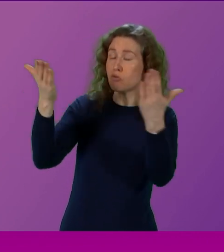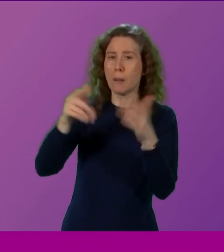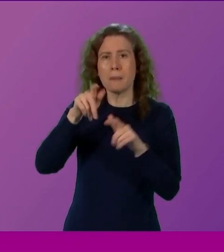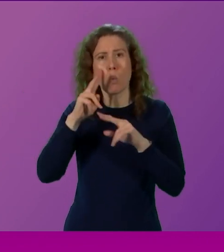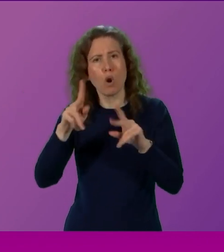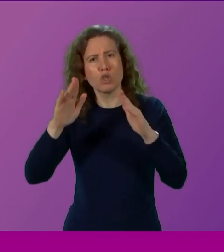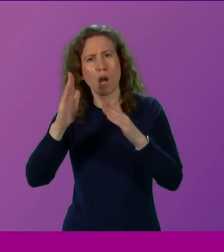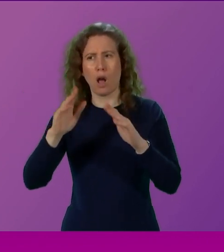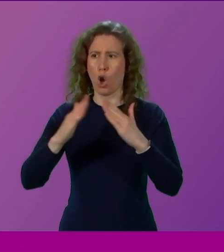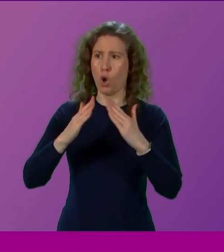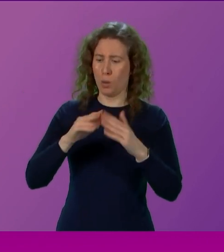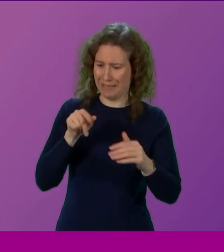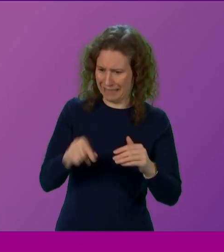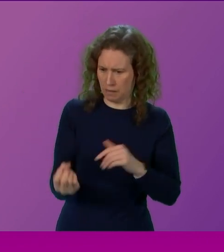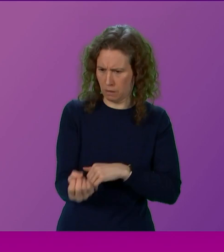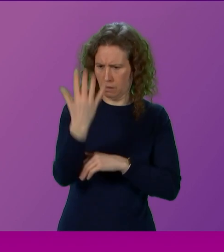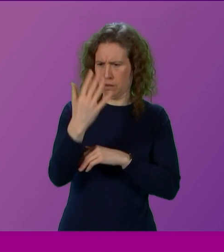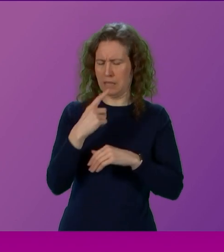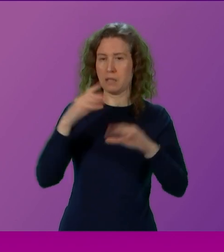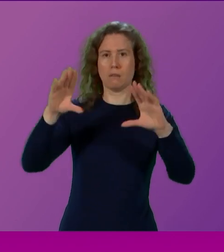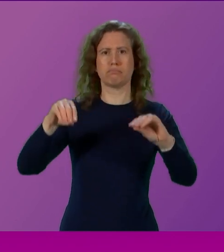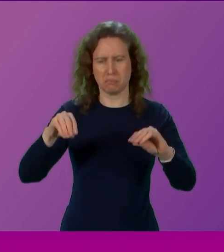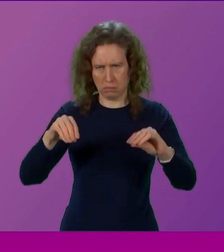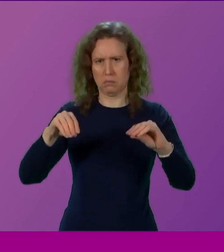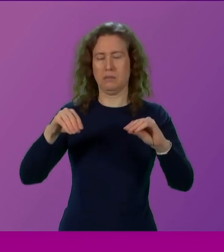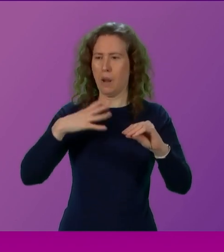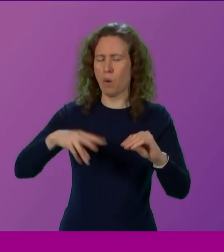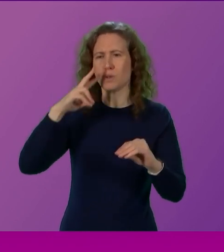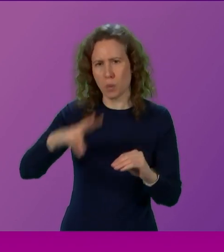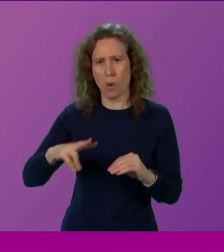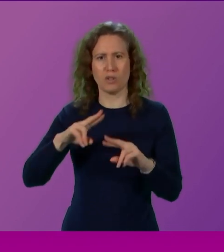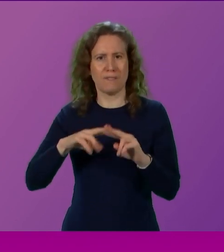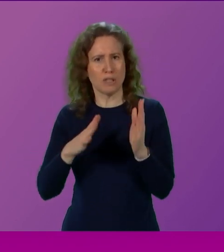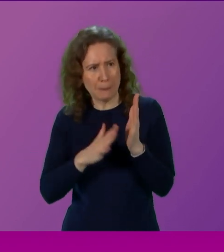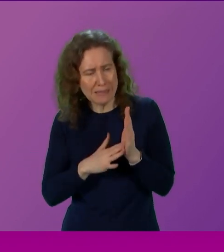home, who tune in to see the First Minister and the Scottish Government being held to account.